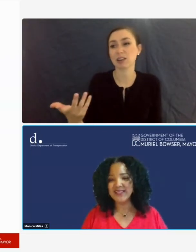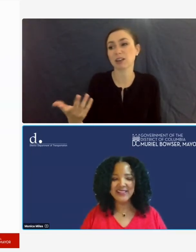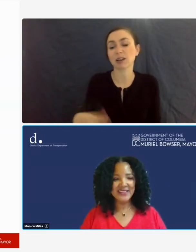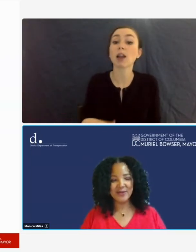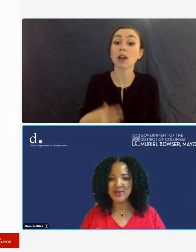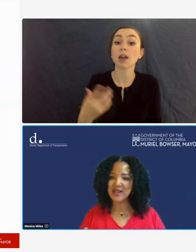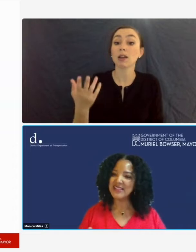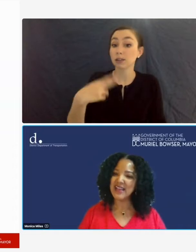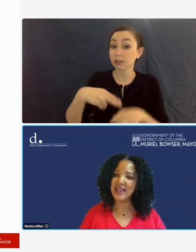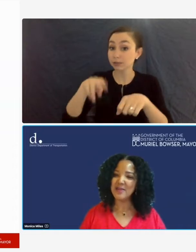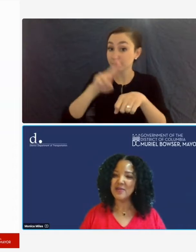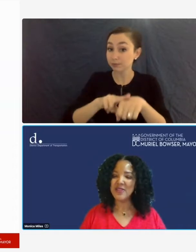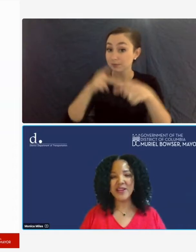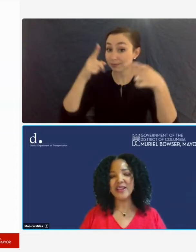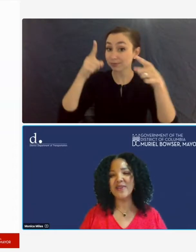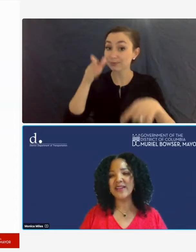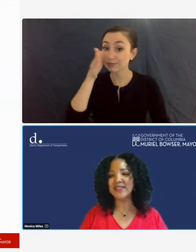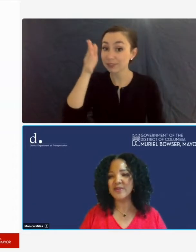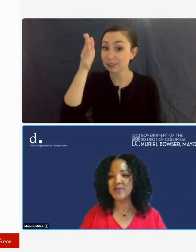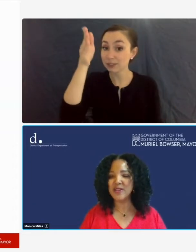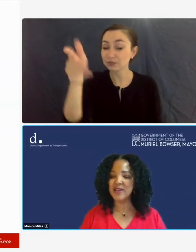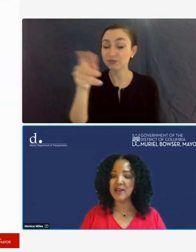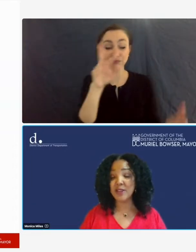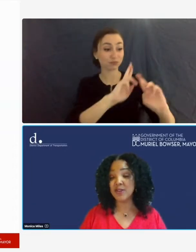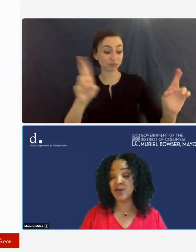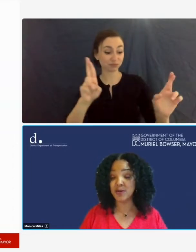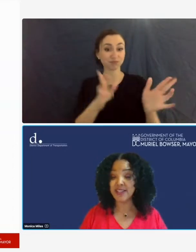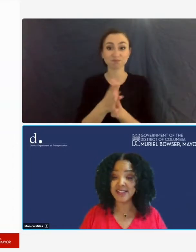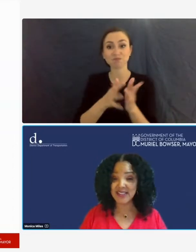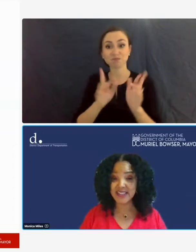there will come a time that you're getting ready to be um that you're you're placed on a team